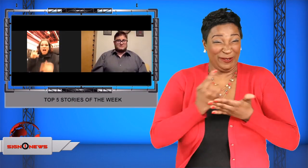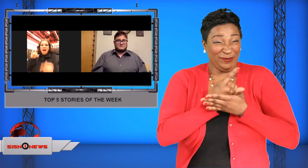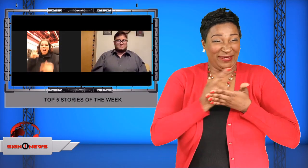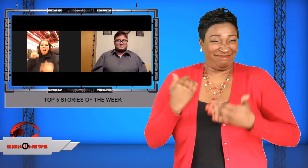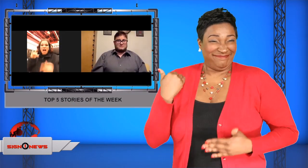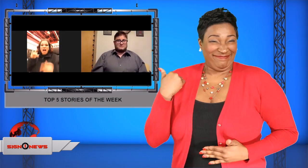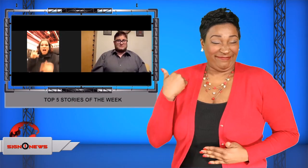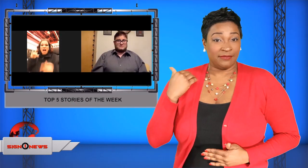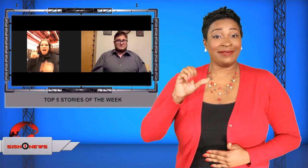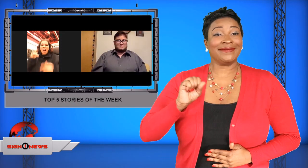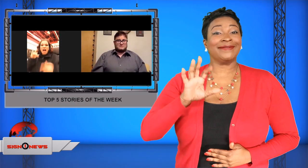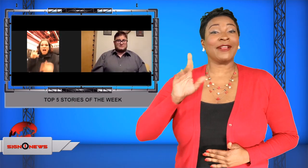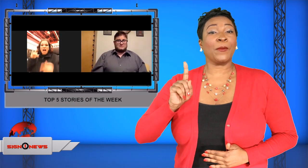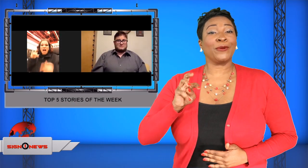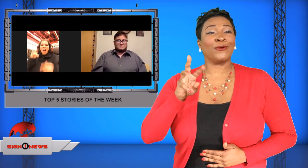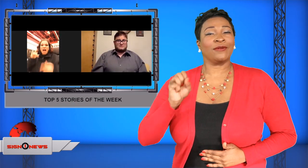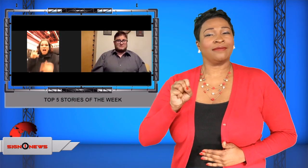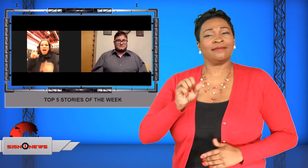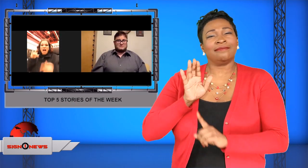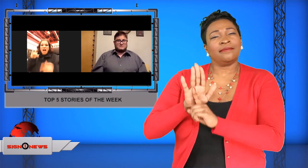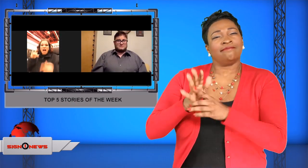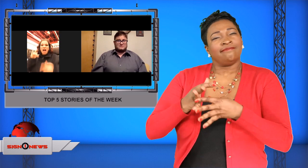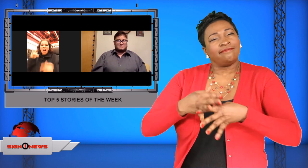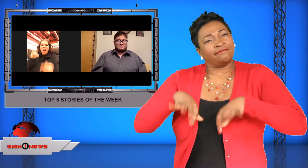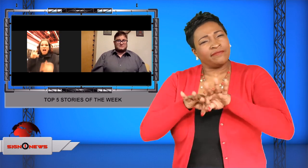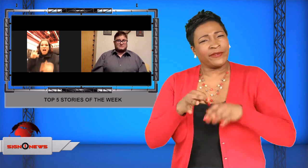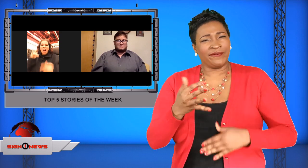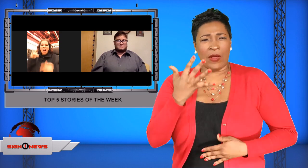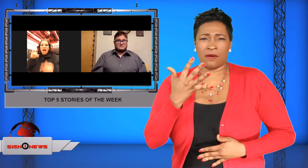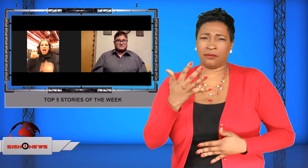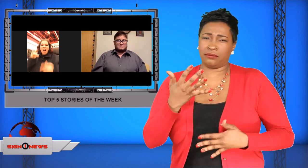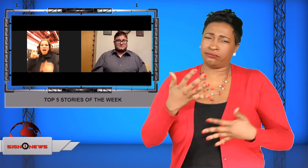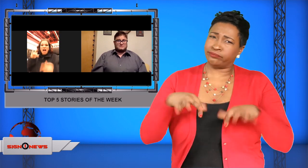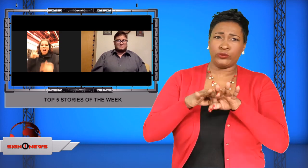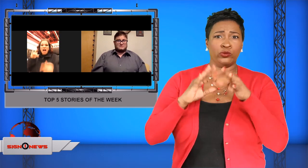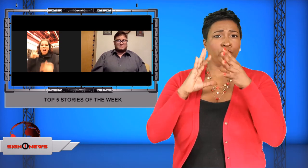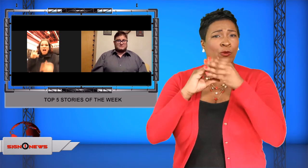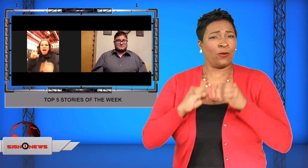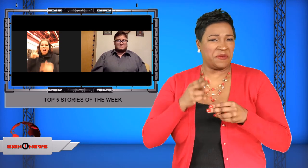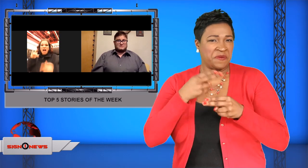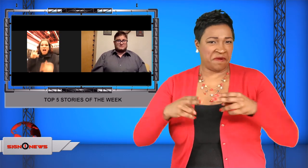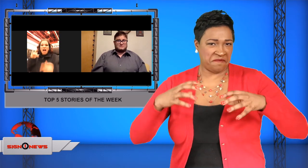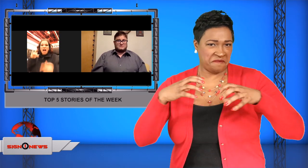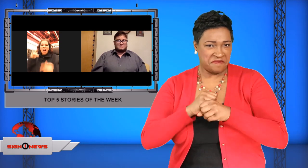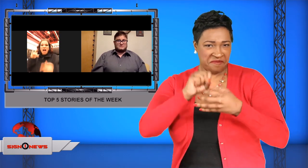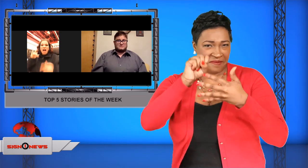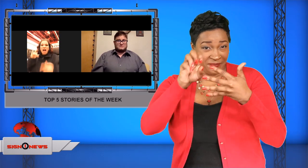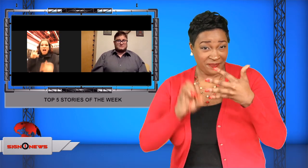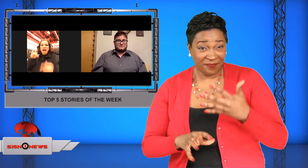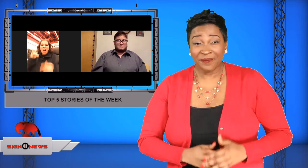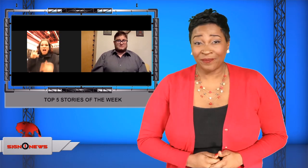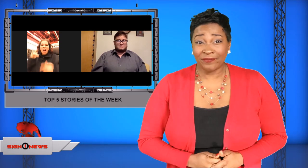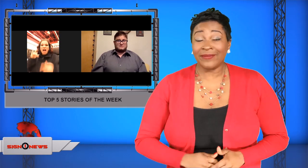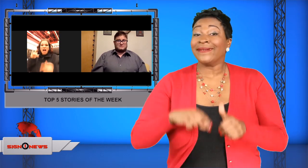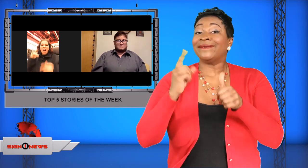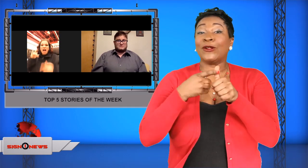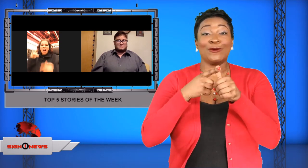Here's a quick recap of the Sign1News top five stories of the week.